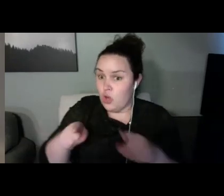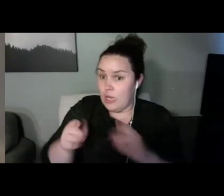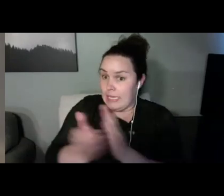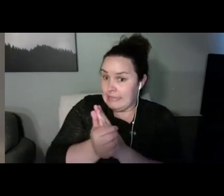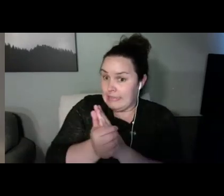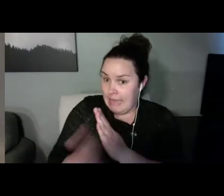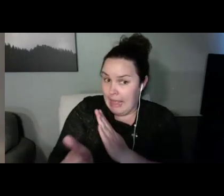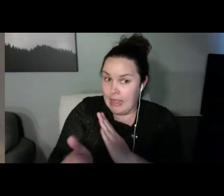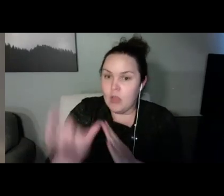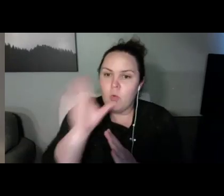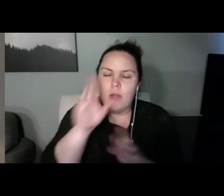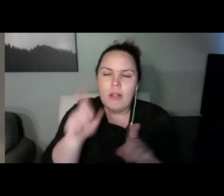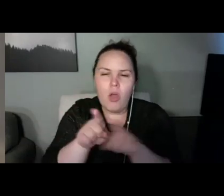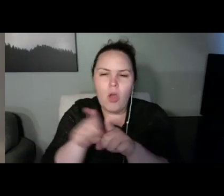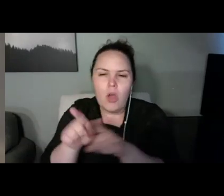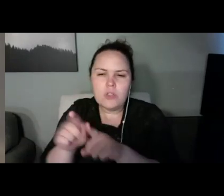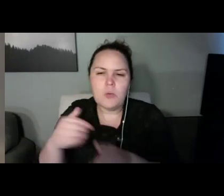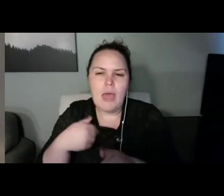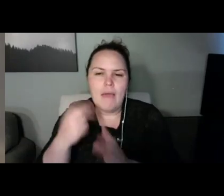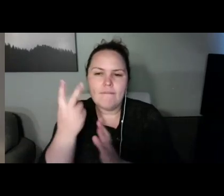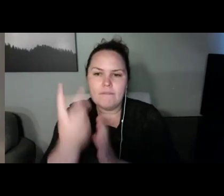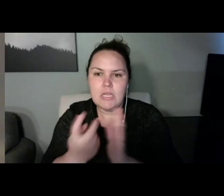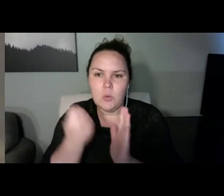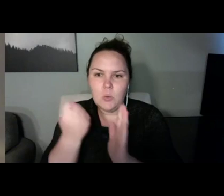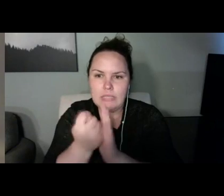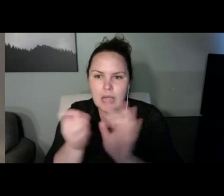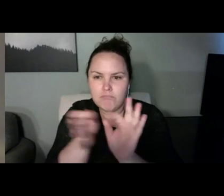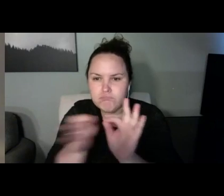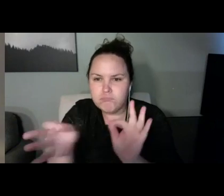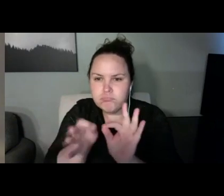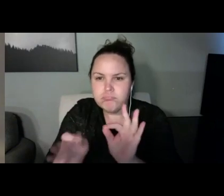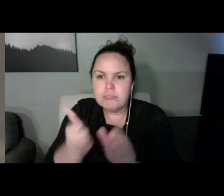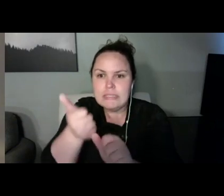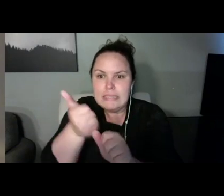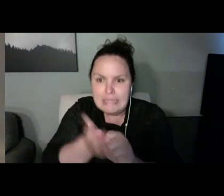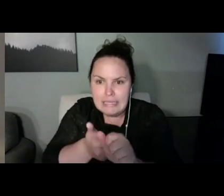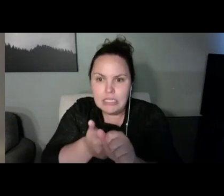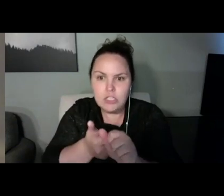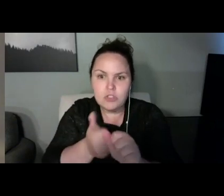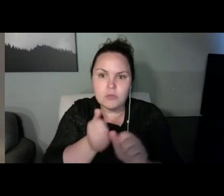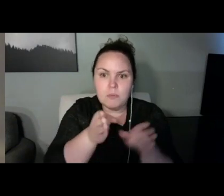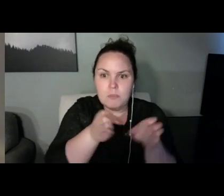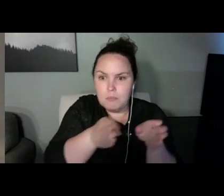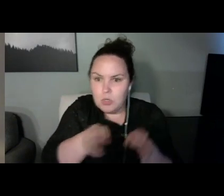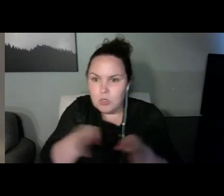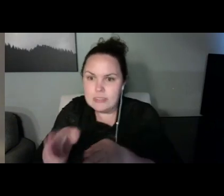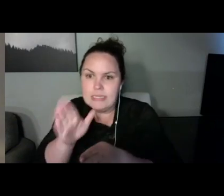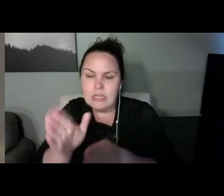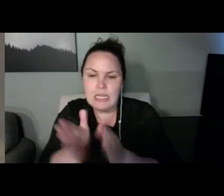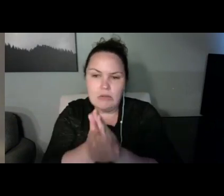there will also be video descriptions of each participant and their talent.